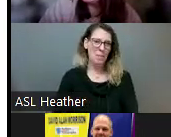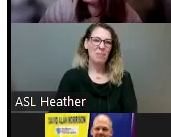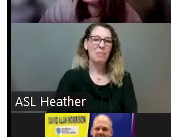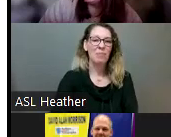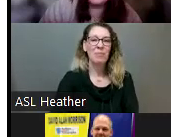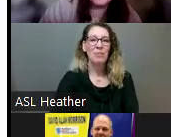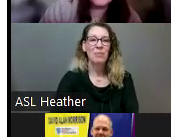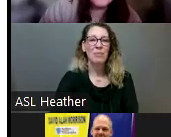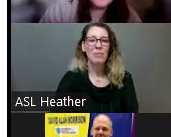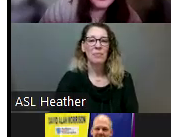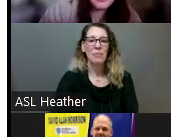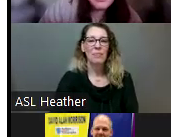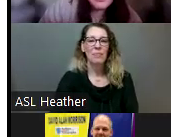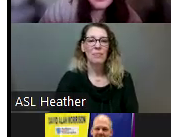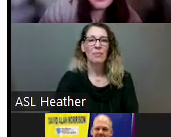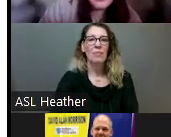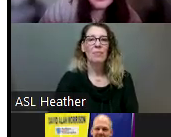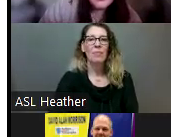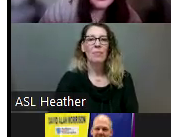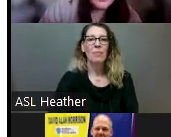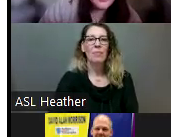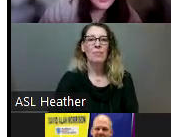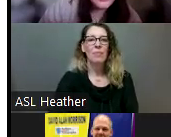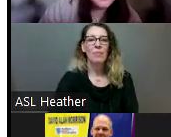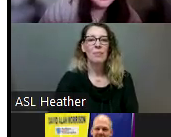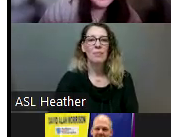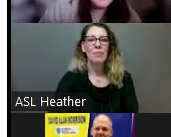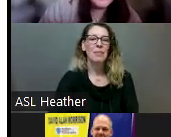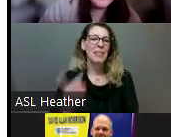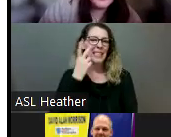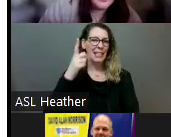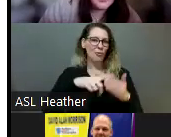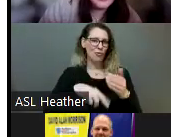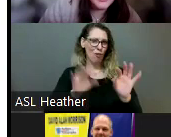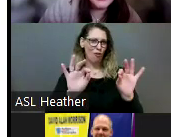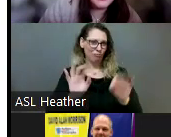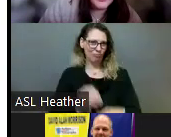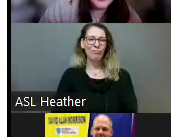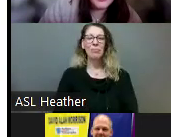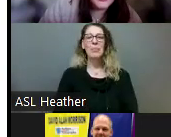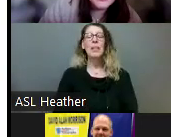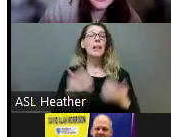results there if you want to see as well. And we're going to go to Krissy;